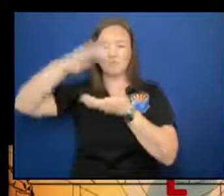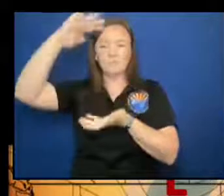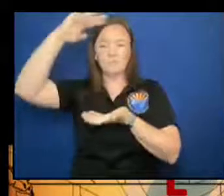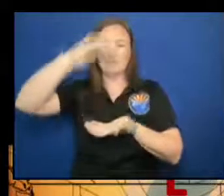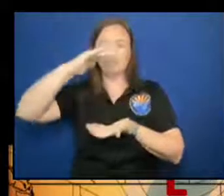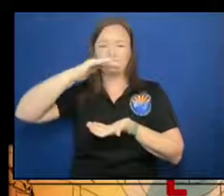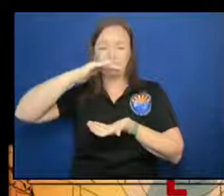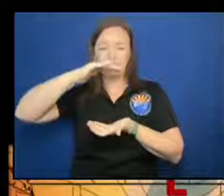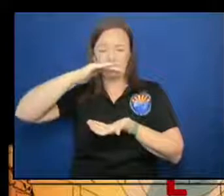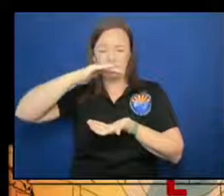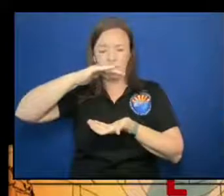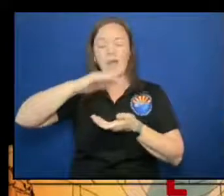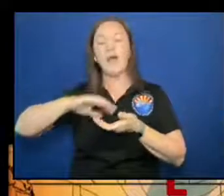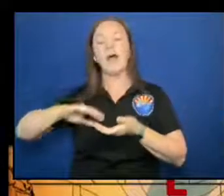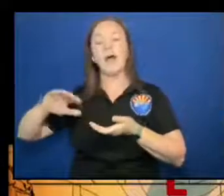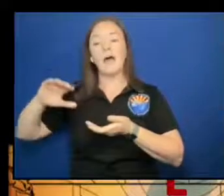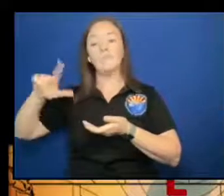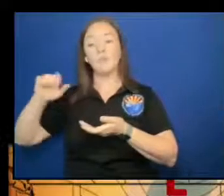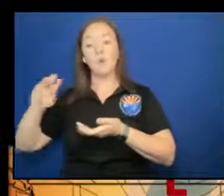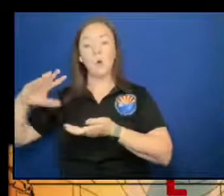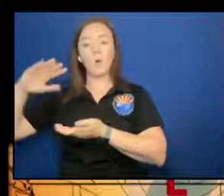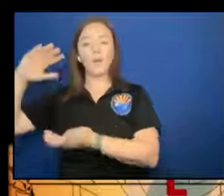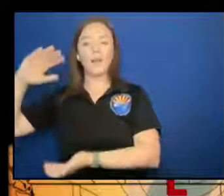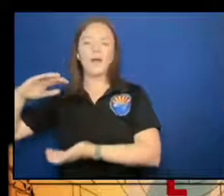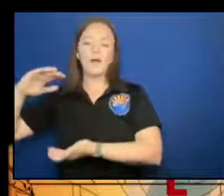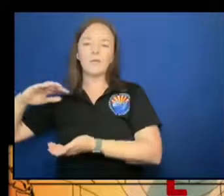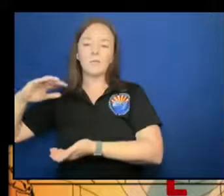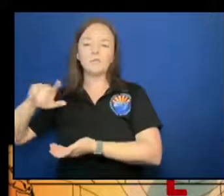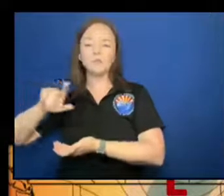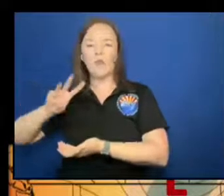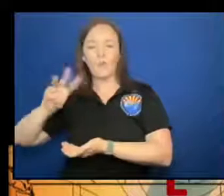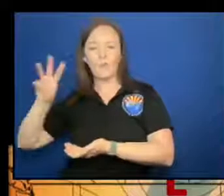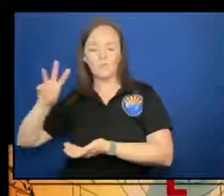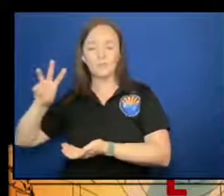REALLY APPRECIATE IT AND JAYSON WILL CONTINUE TO DO THE